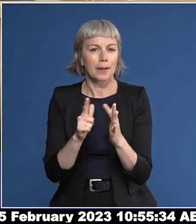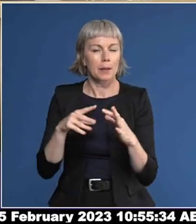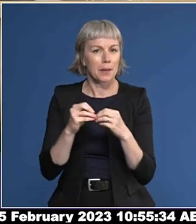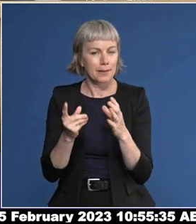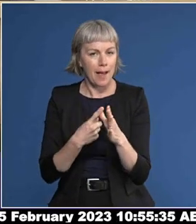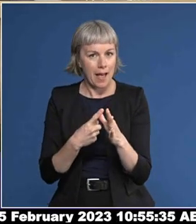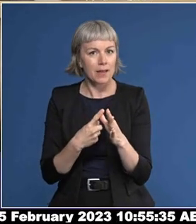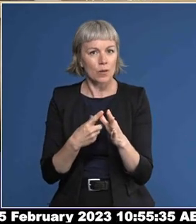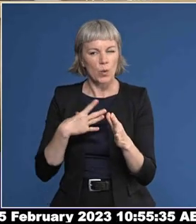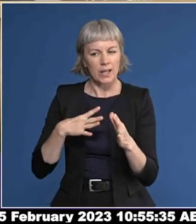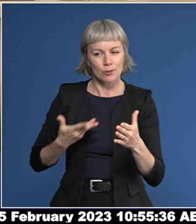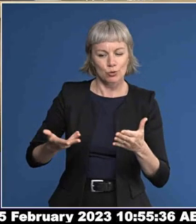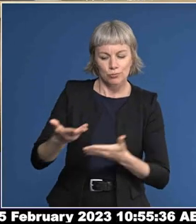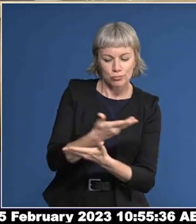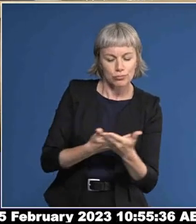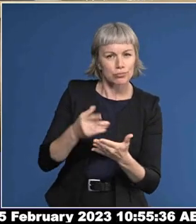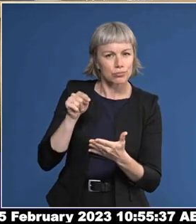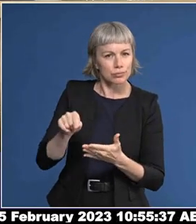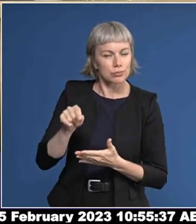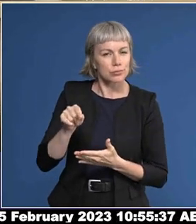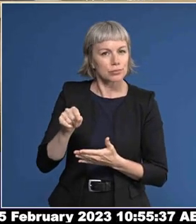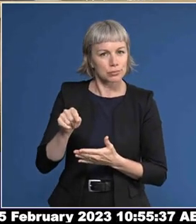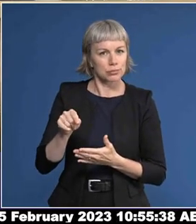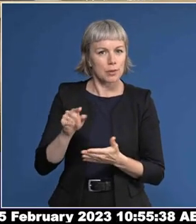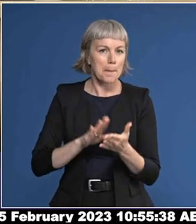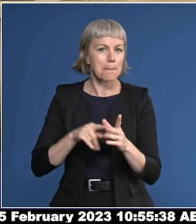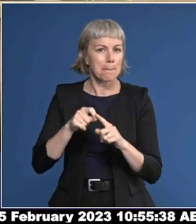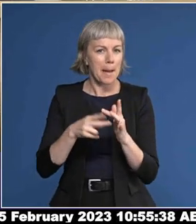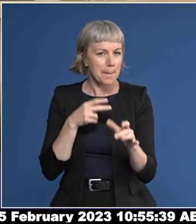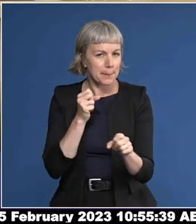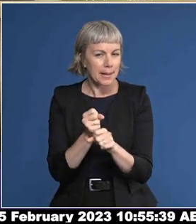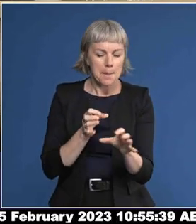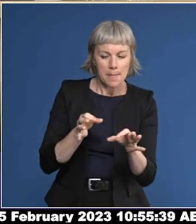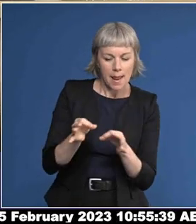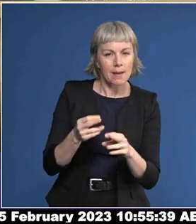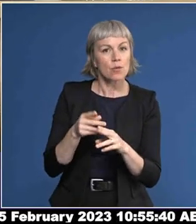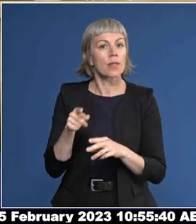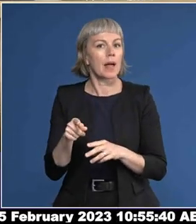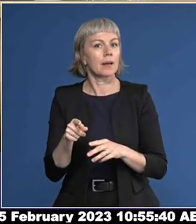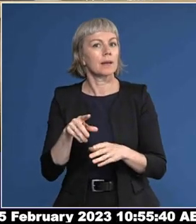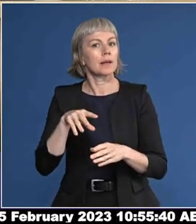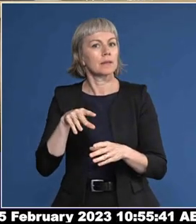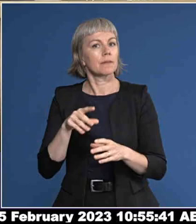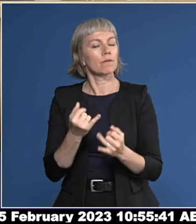is one of the key tools that I like to see in place, which is about career progression and career pathways. MS EASTMAN: All right.